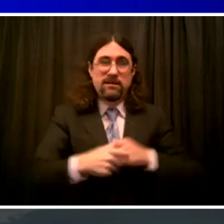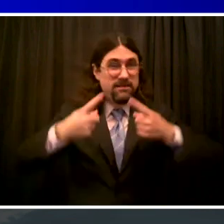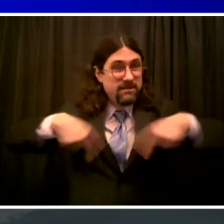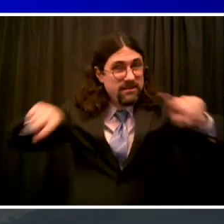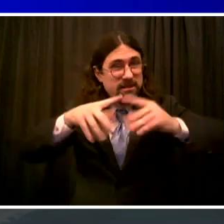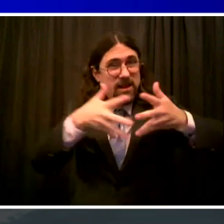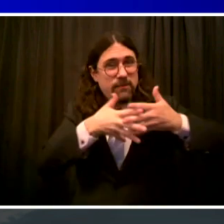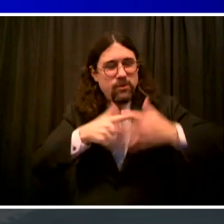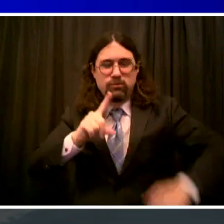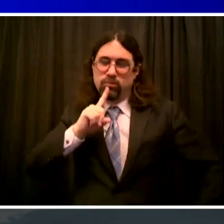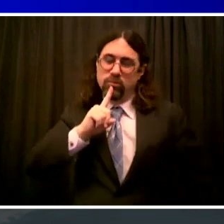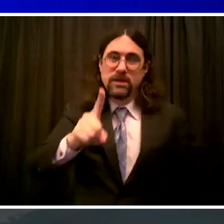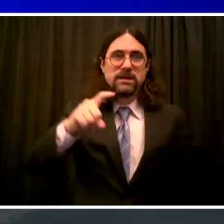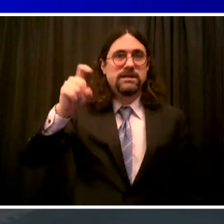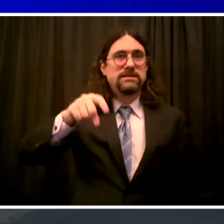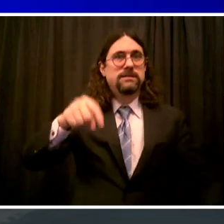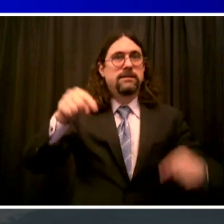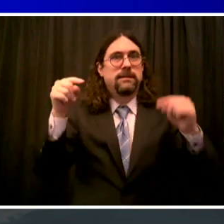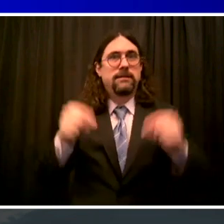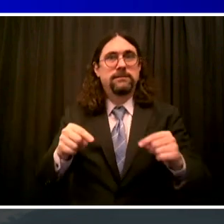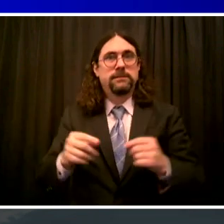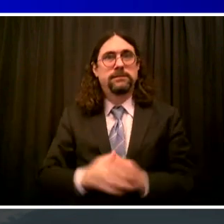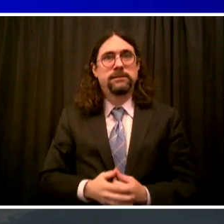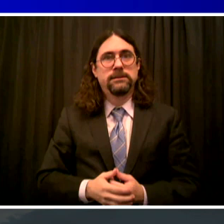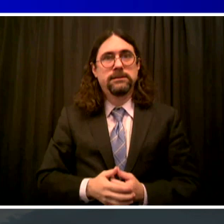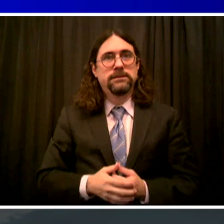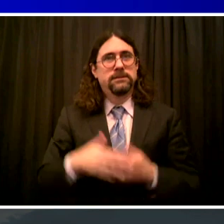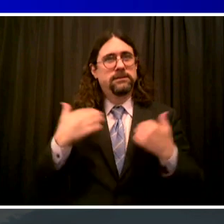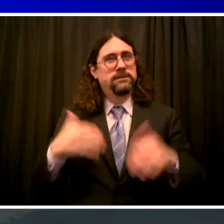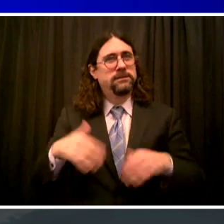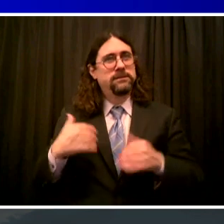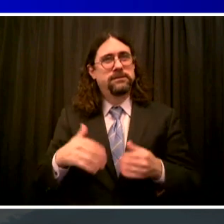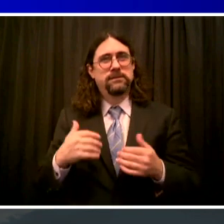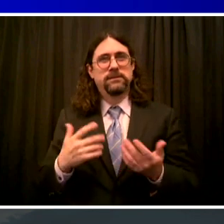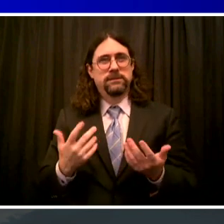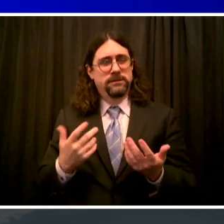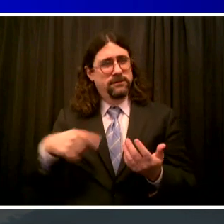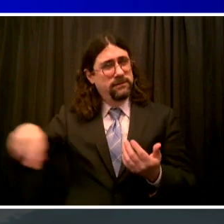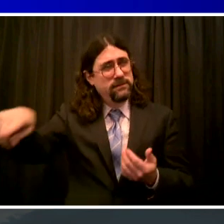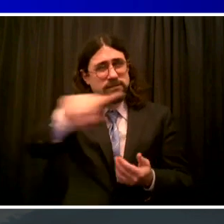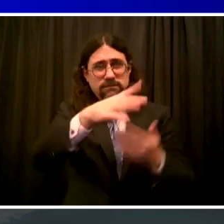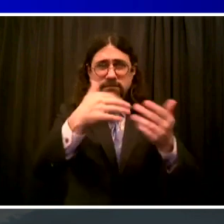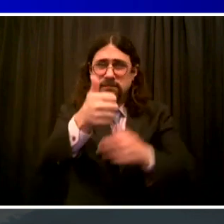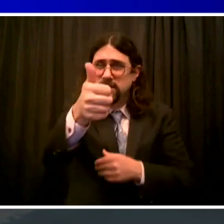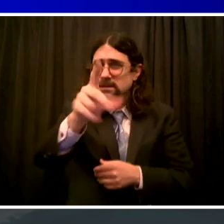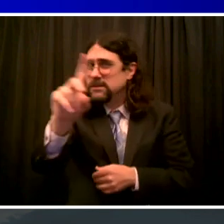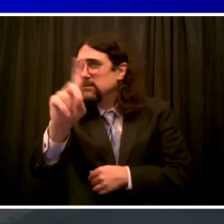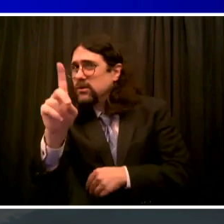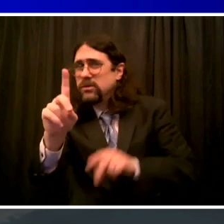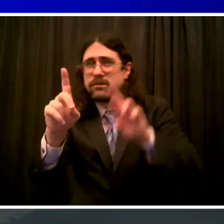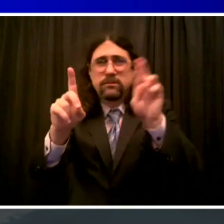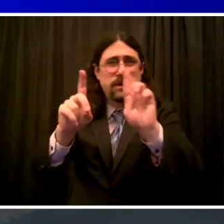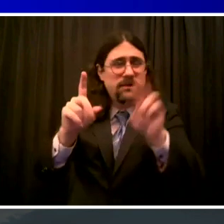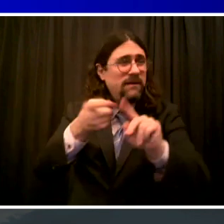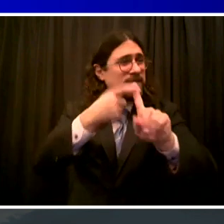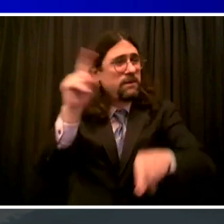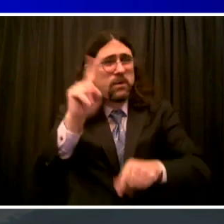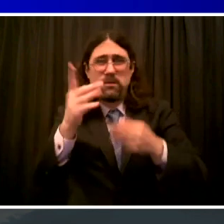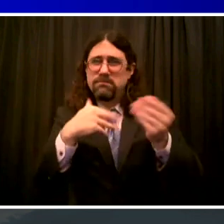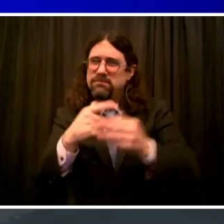BECAUSE IT'S ETH RIGHT THING TO DO BECAUSE THE WHOLE COUNTRY IS GOING THROUGH SOMETHING IN COMMON. BCAEUSE THERE ARE